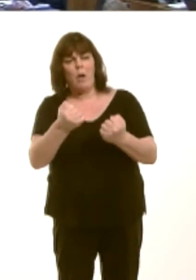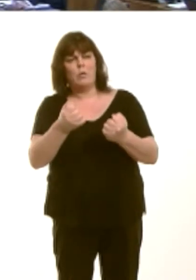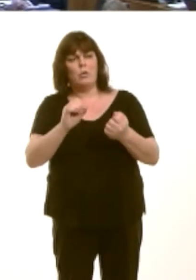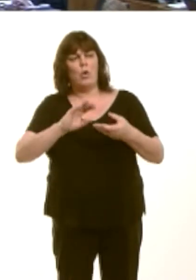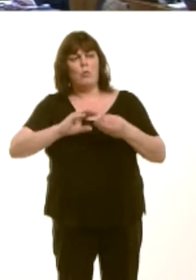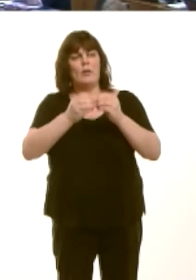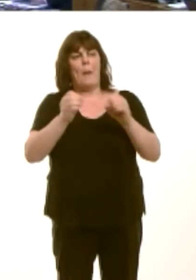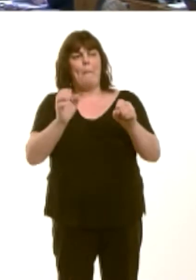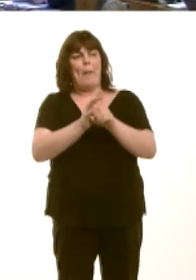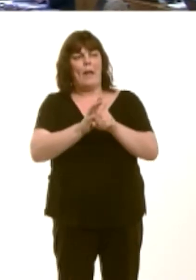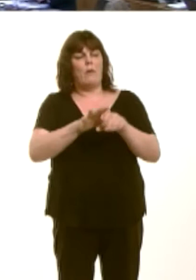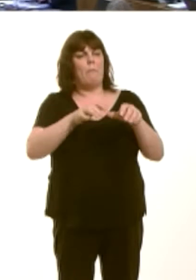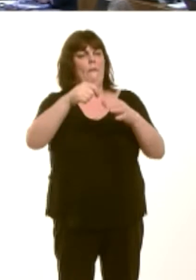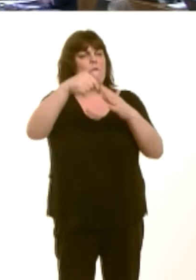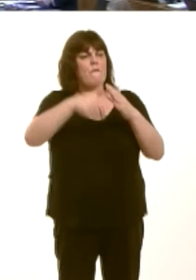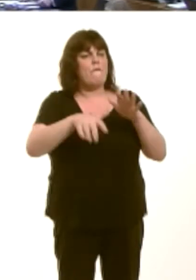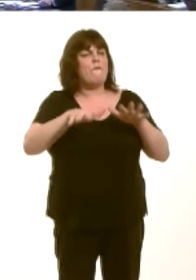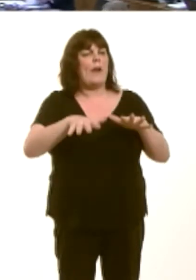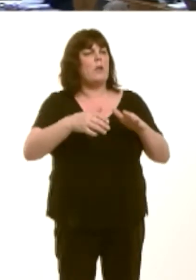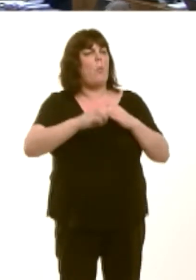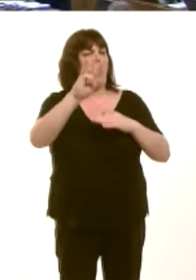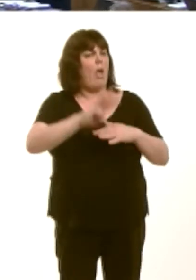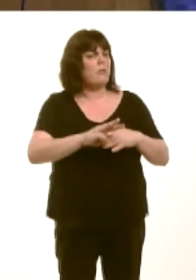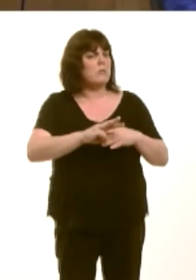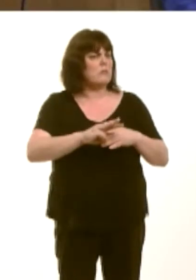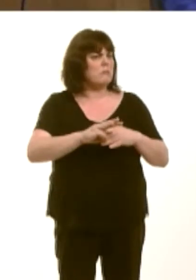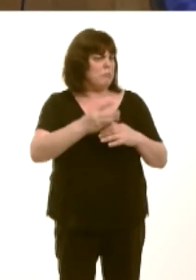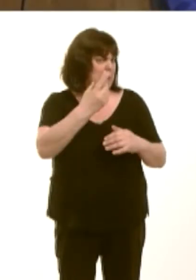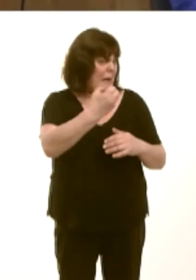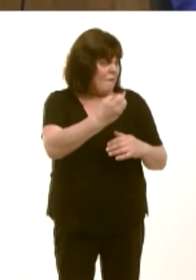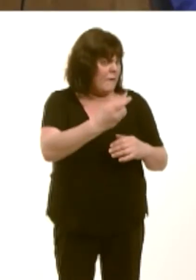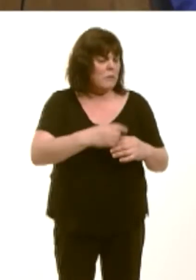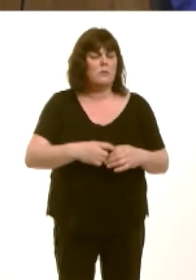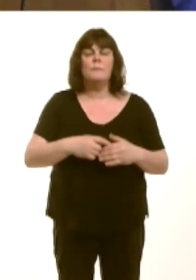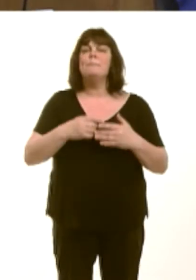Carwyn Jones: As regards the planning system, the Minister has stated that this is something